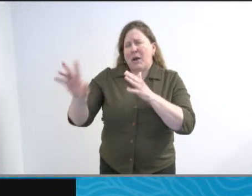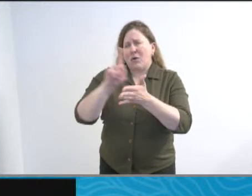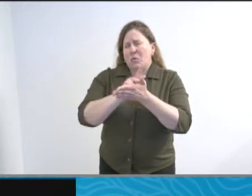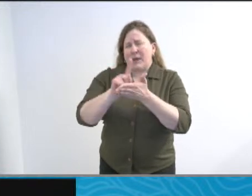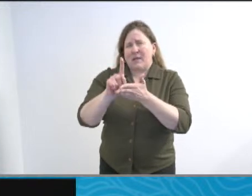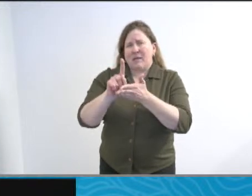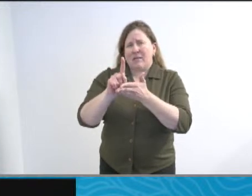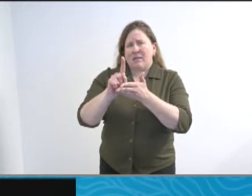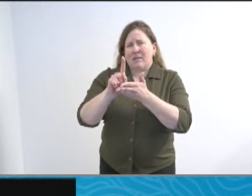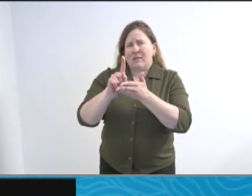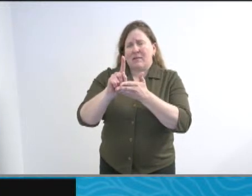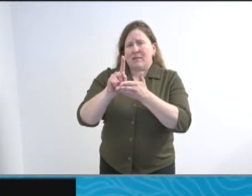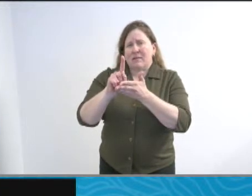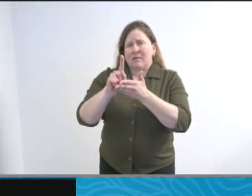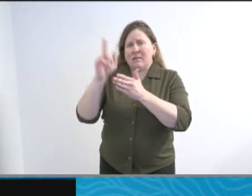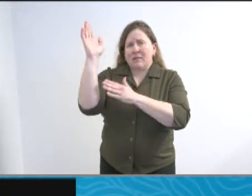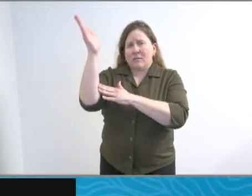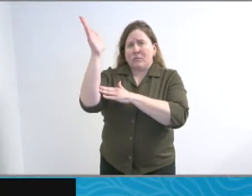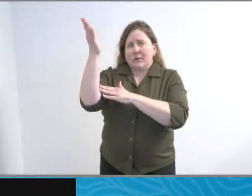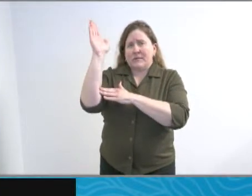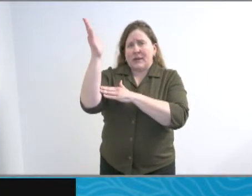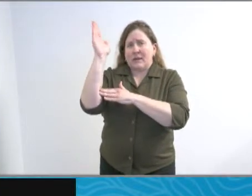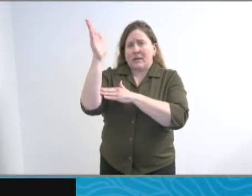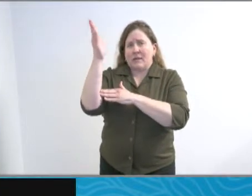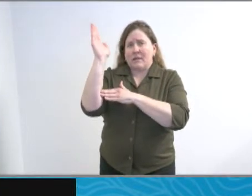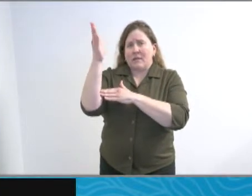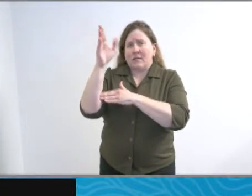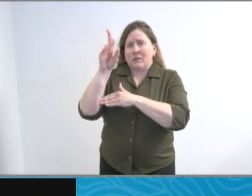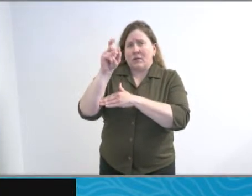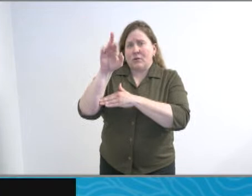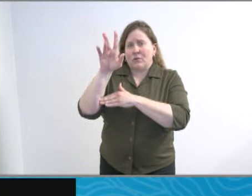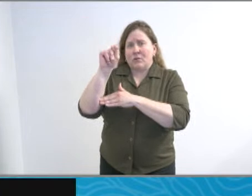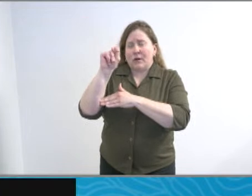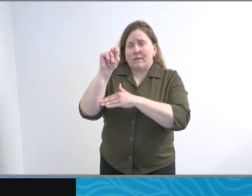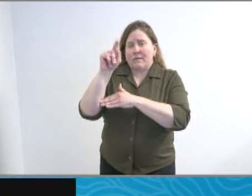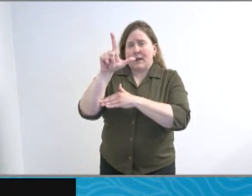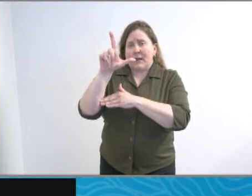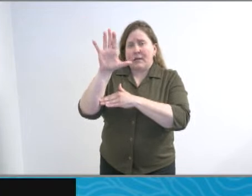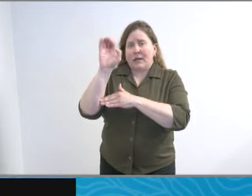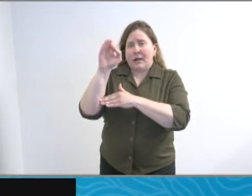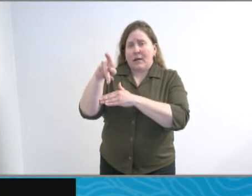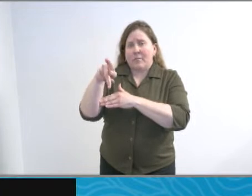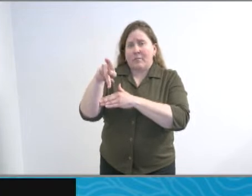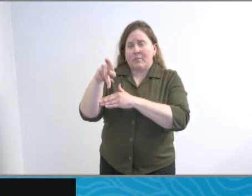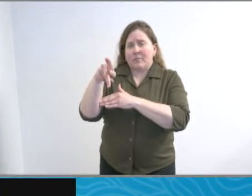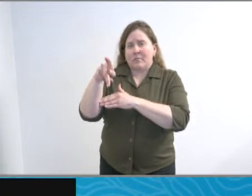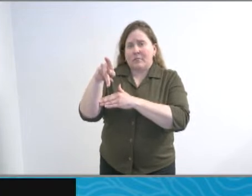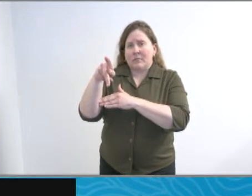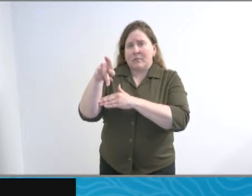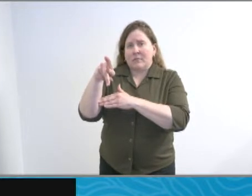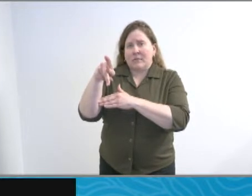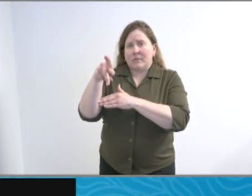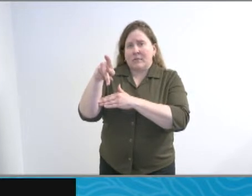we are going to present the draft LCAP. You will be able to see that board meeting